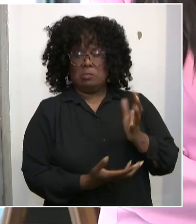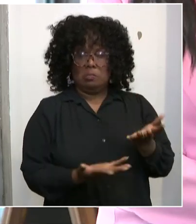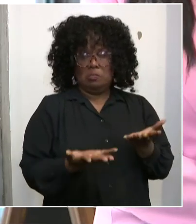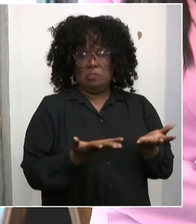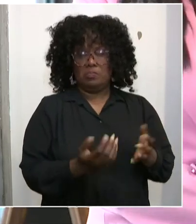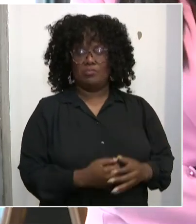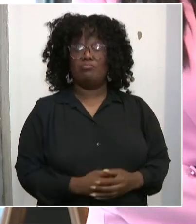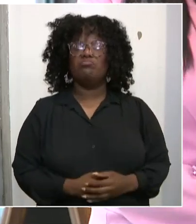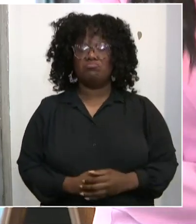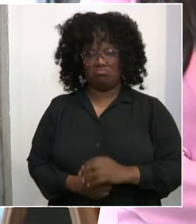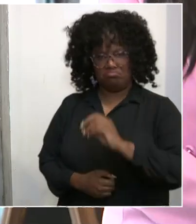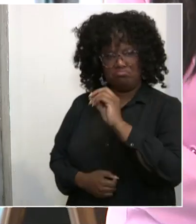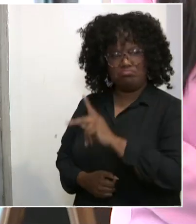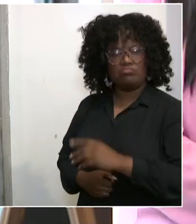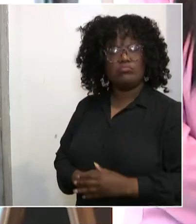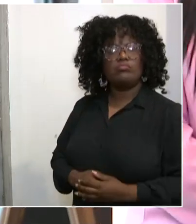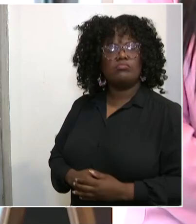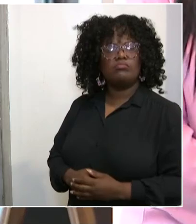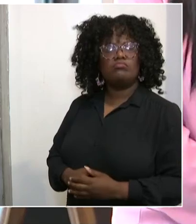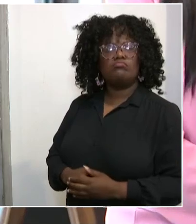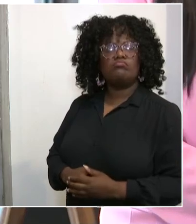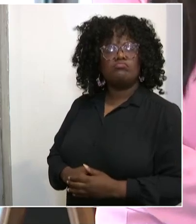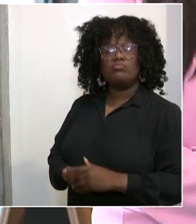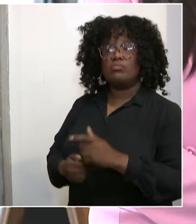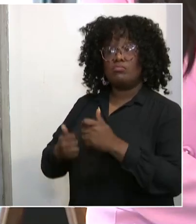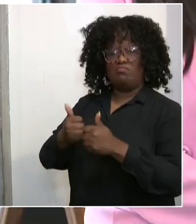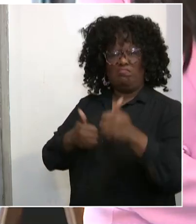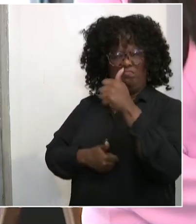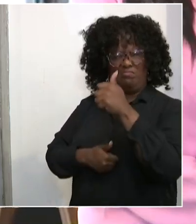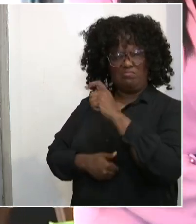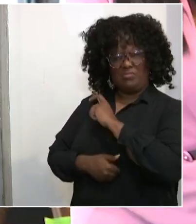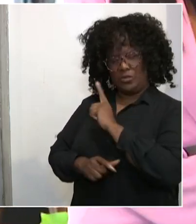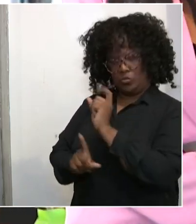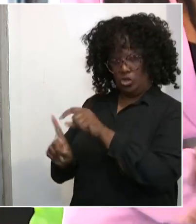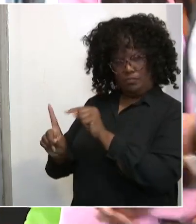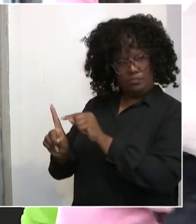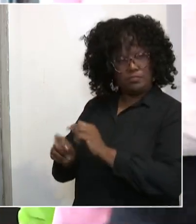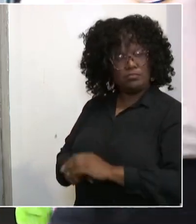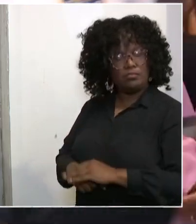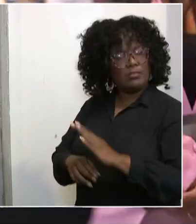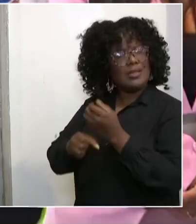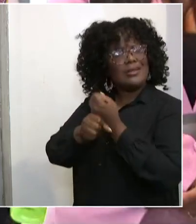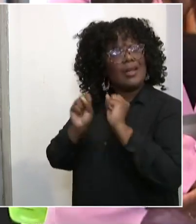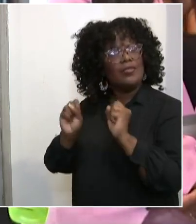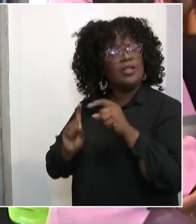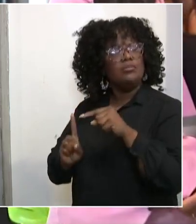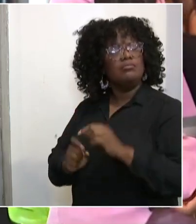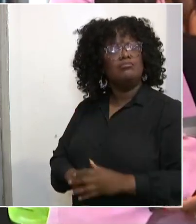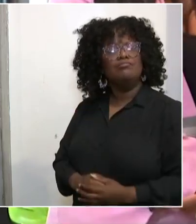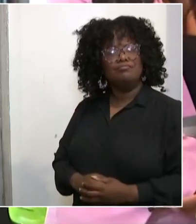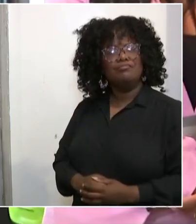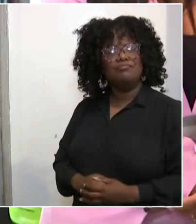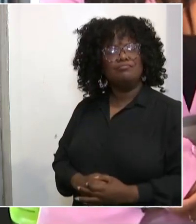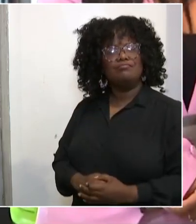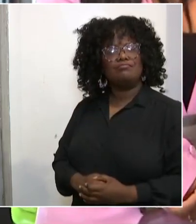back to safety. You know, we just experienced and the museum is opening day, but we just experienced that horrible tragedy. We saw